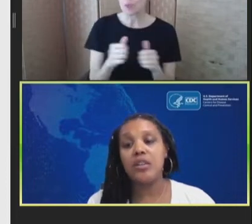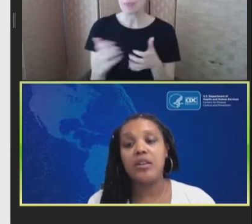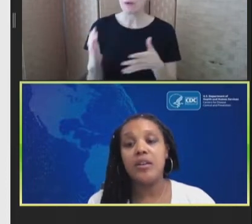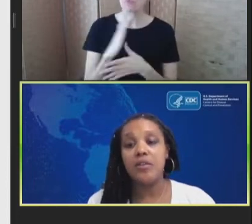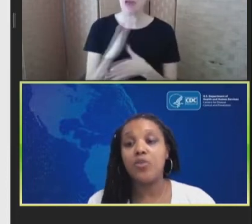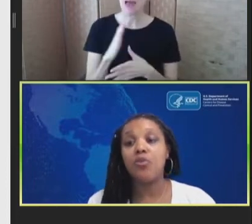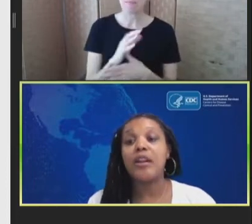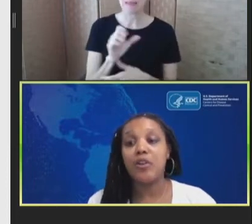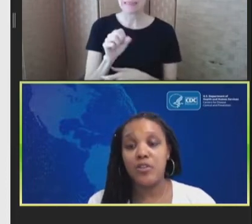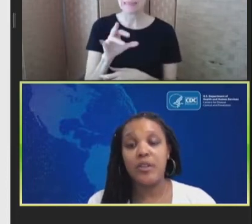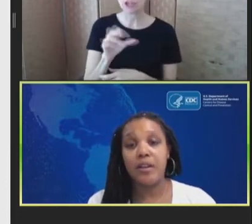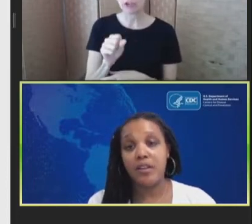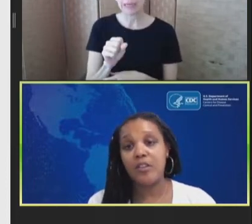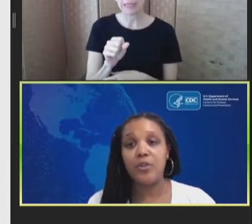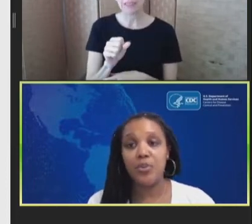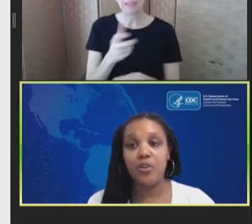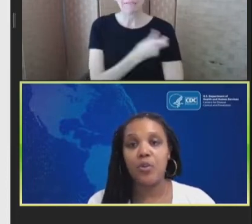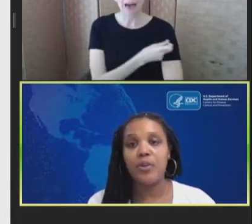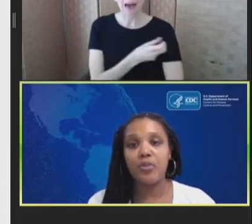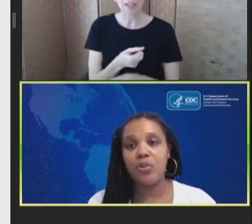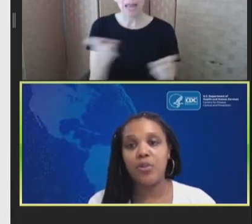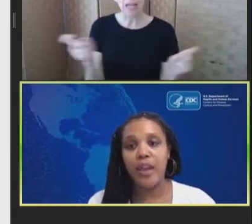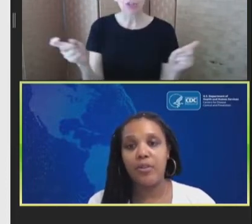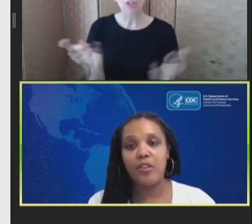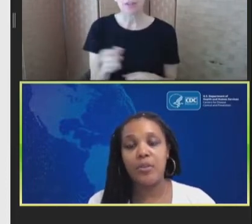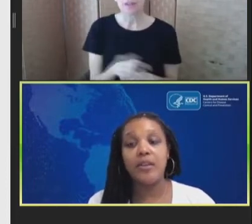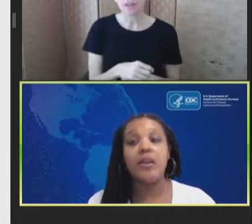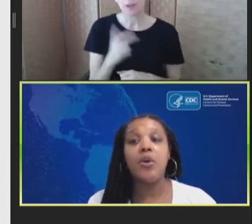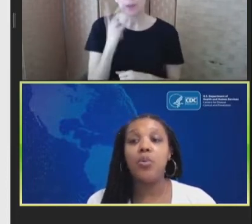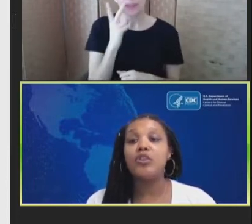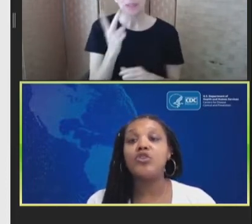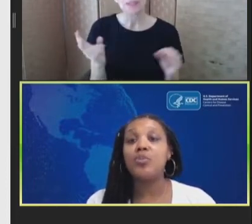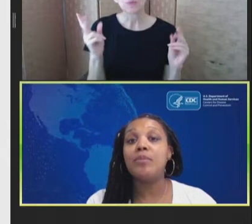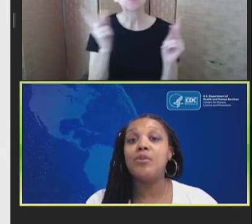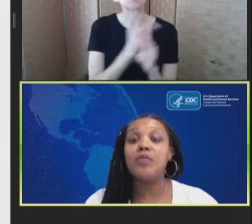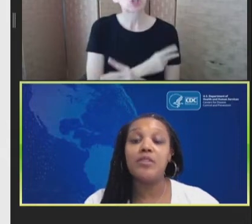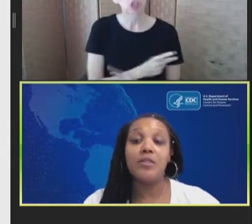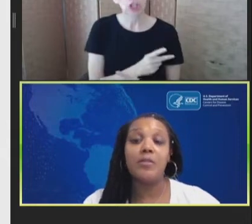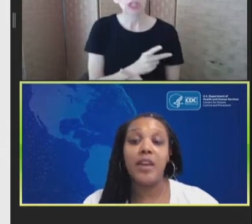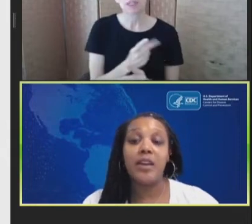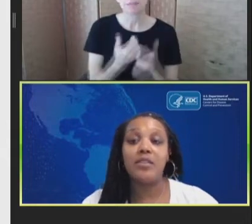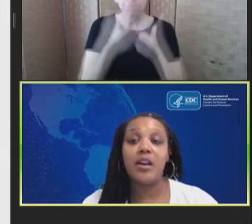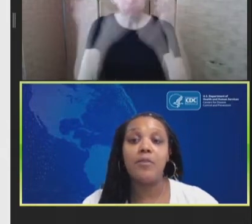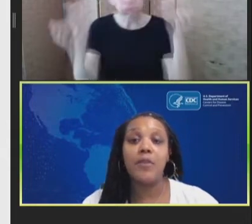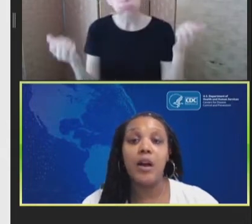see greater disparities between urban and rural counties. But once we moved into the phase of